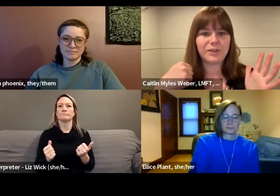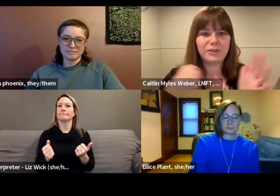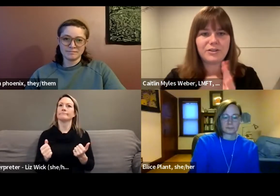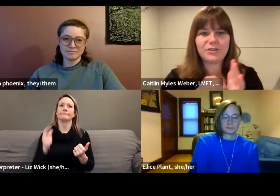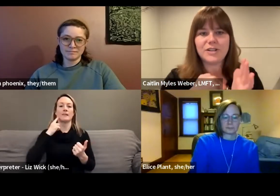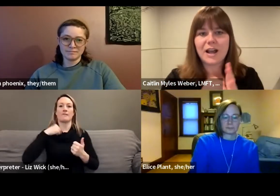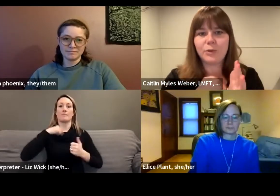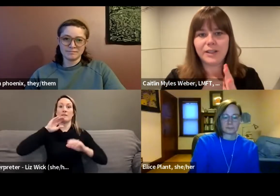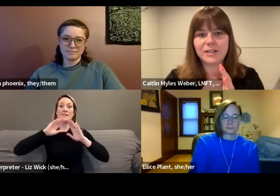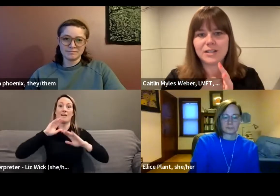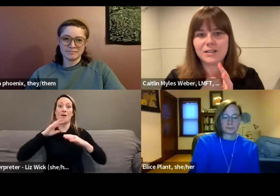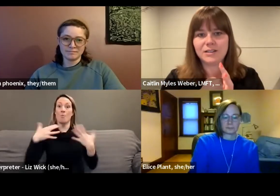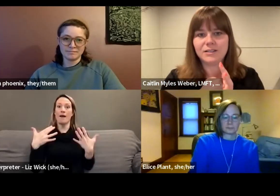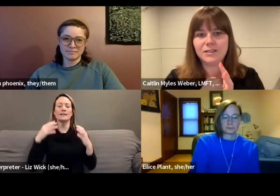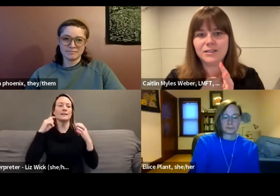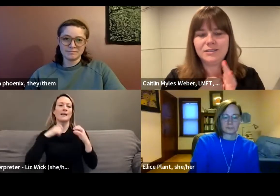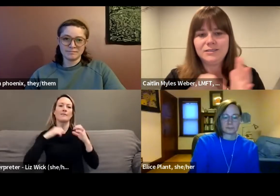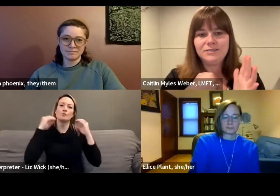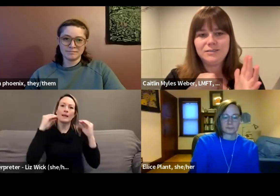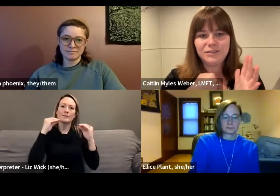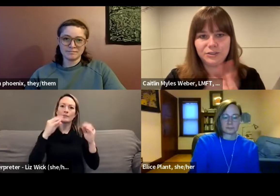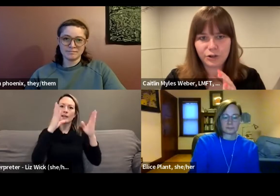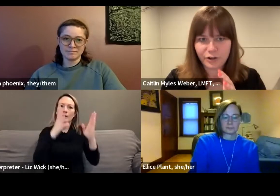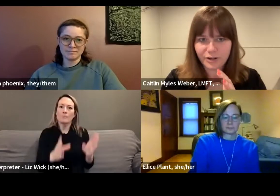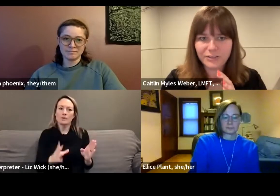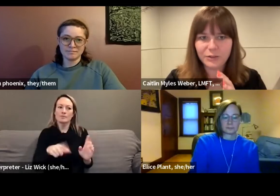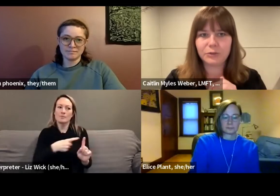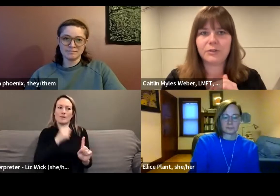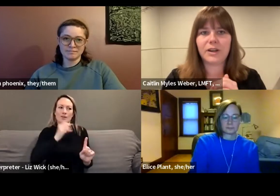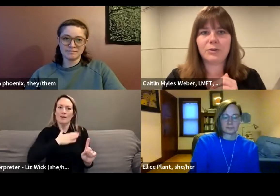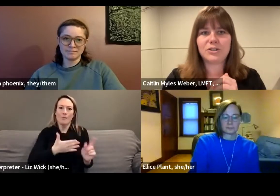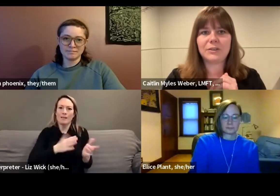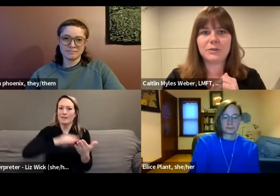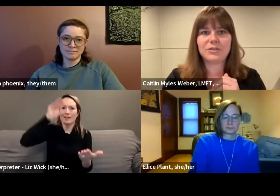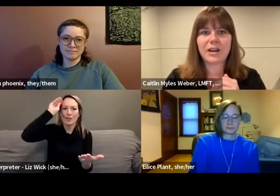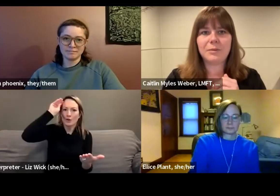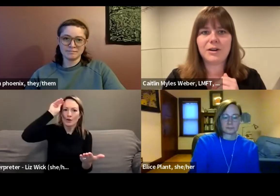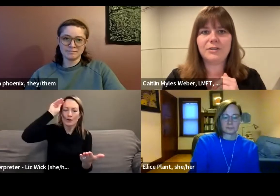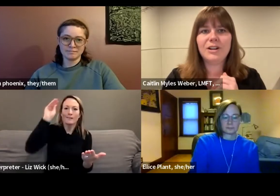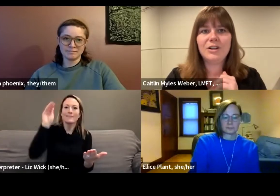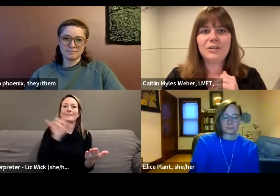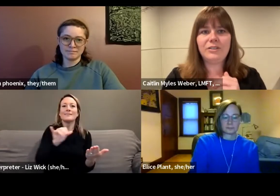when they're just not willing to learn. So it's sort of like what Jasmine was talking about,